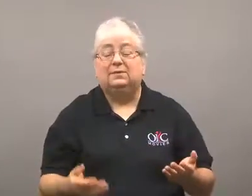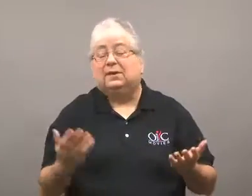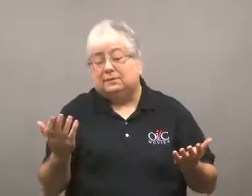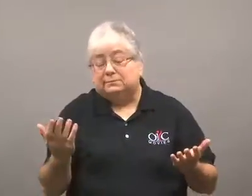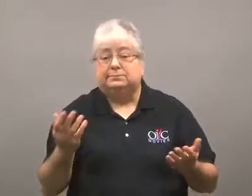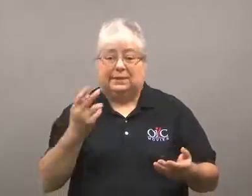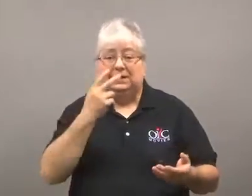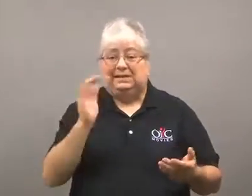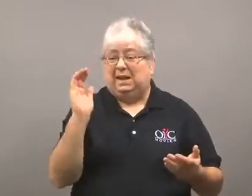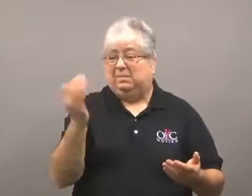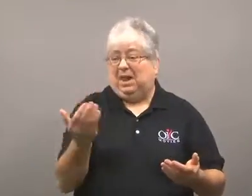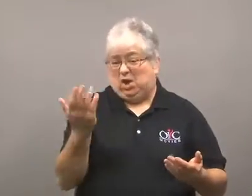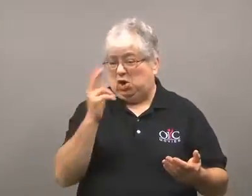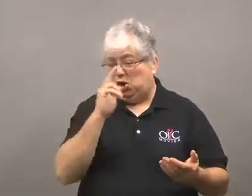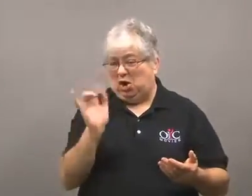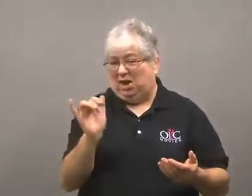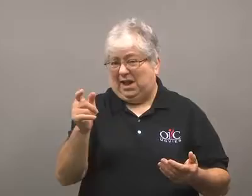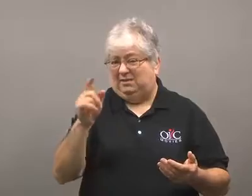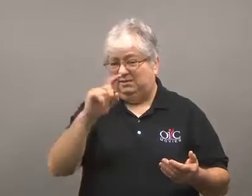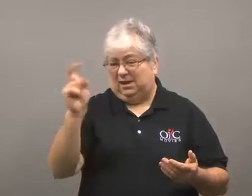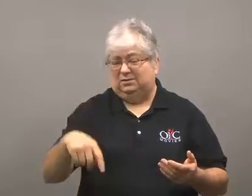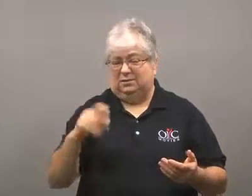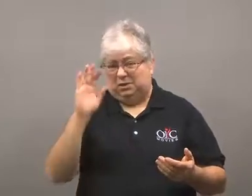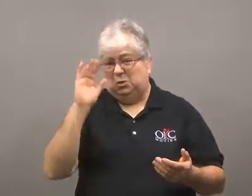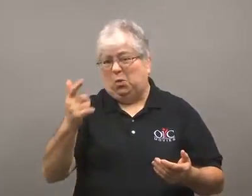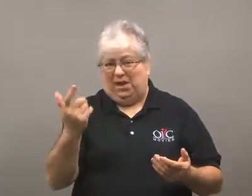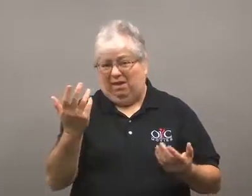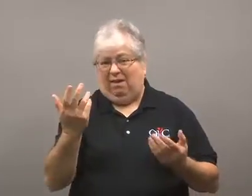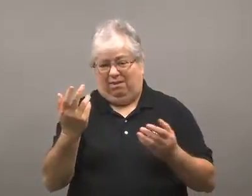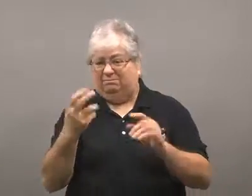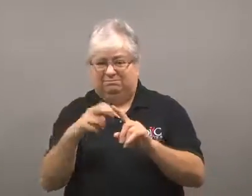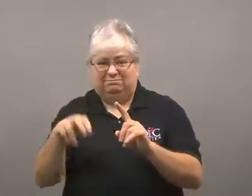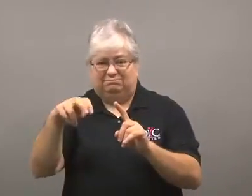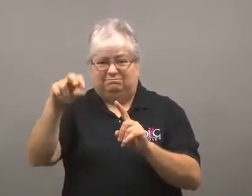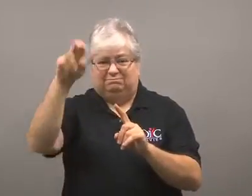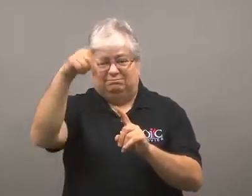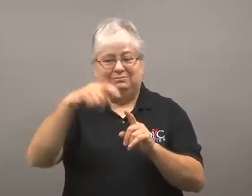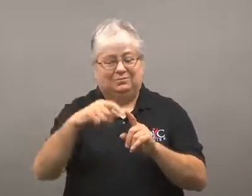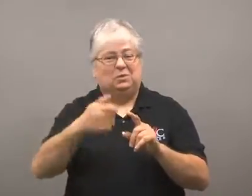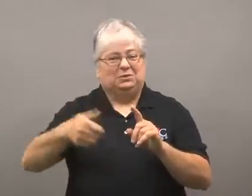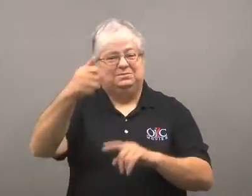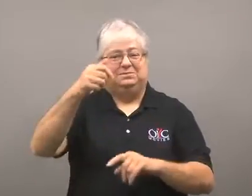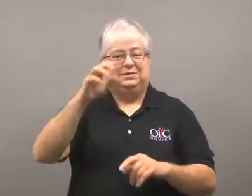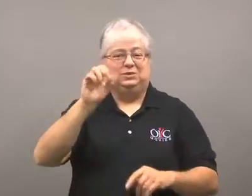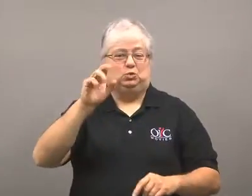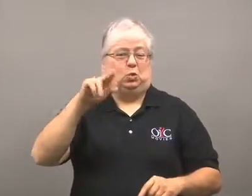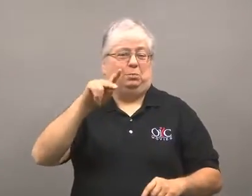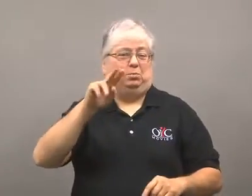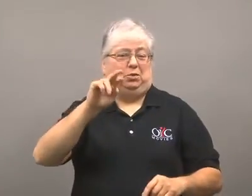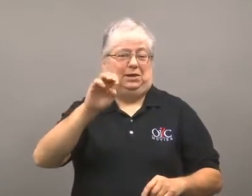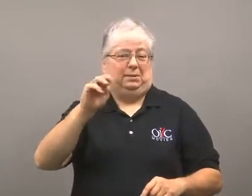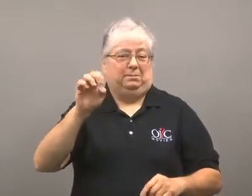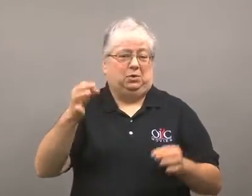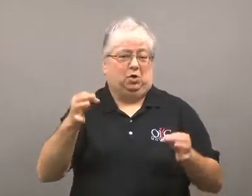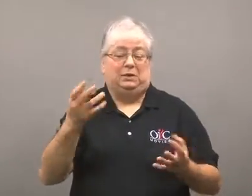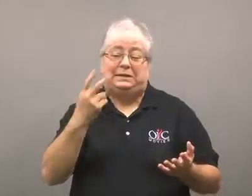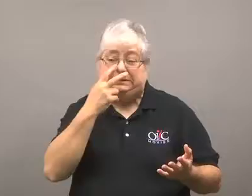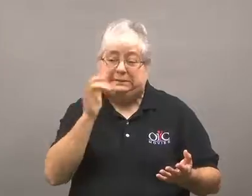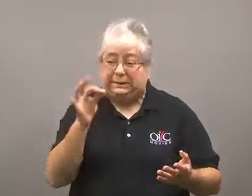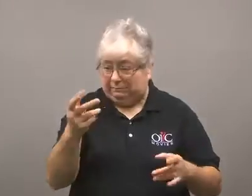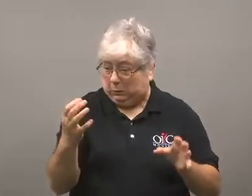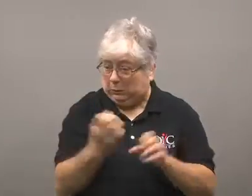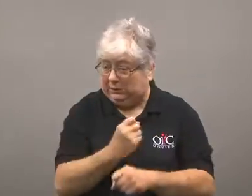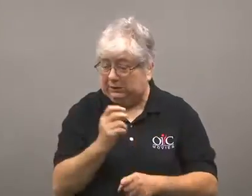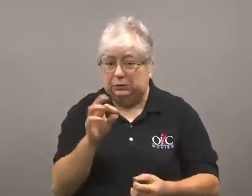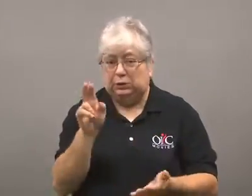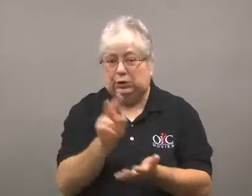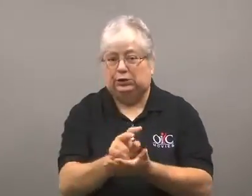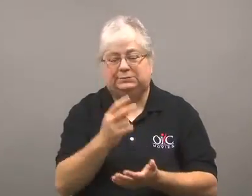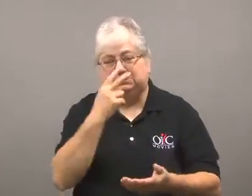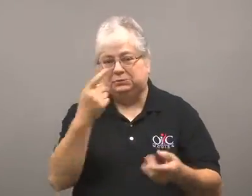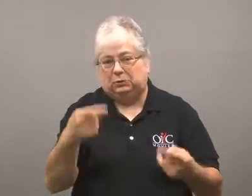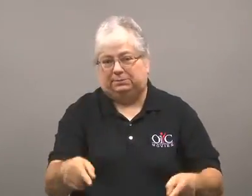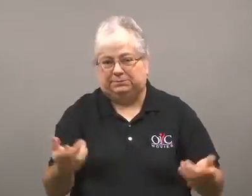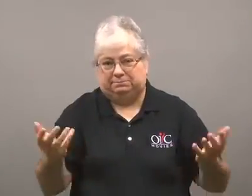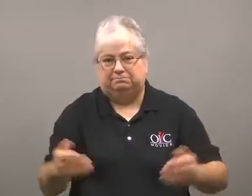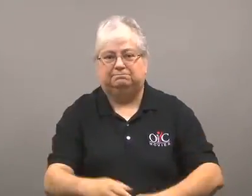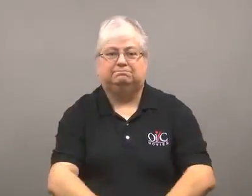It appears the Texas case is headed to the Supreme Court. We'll see what happens.